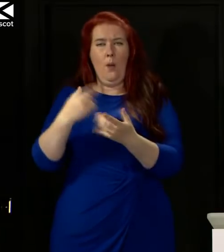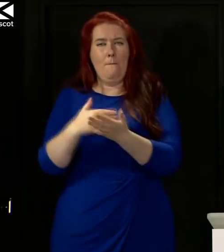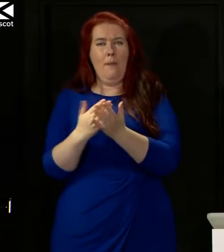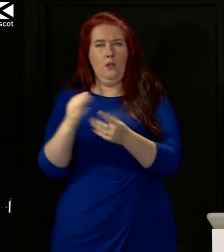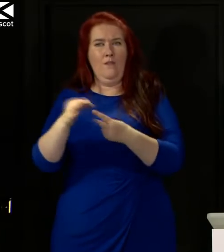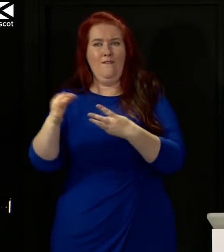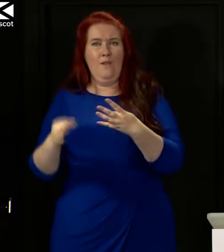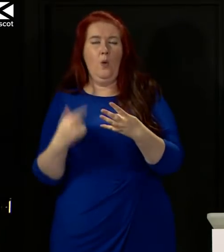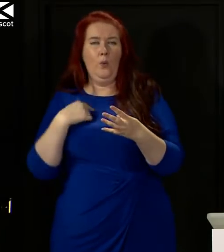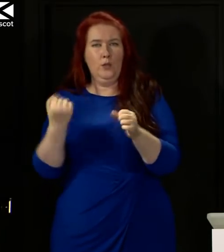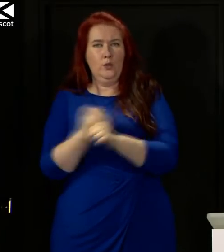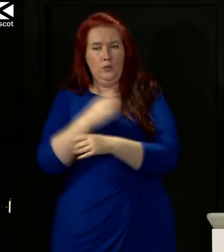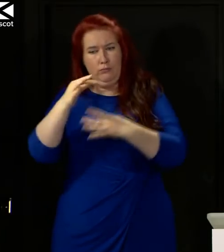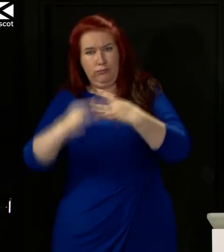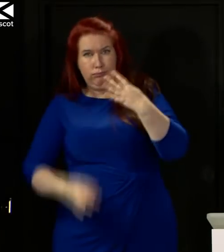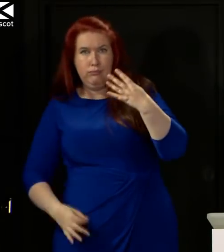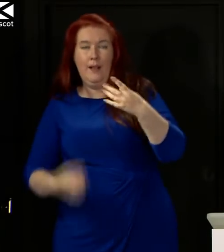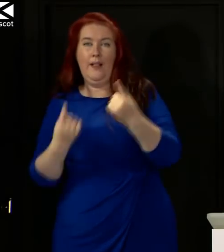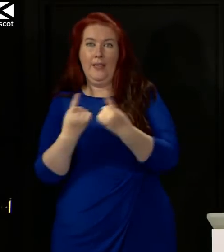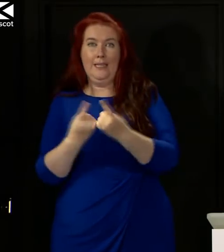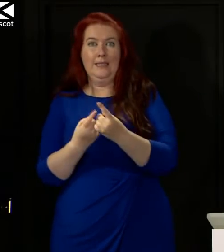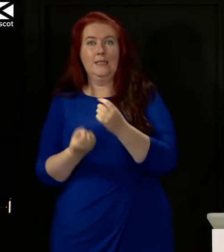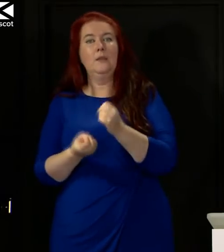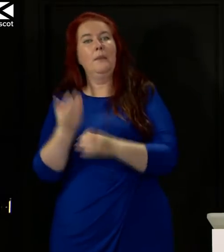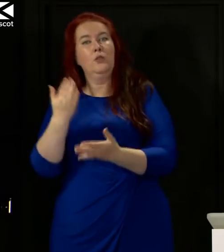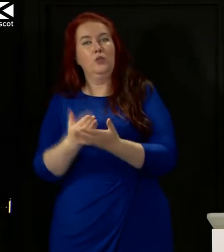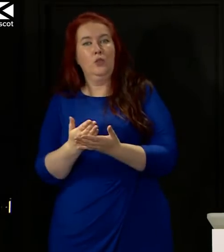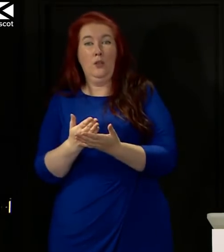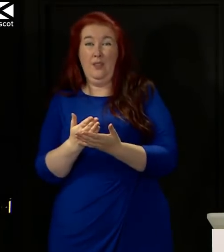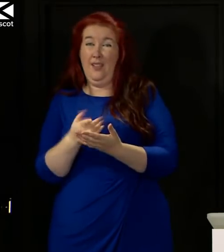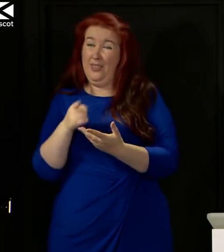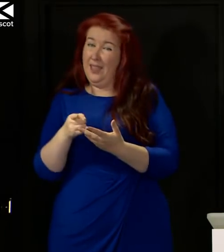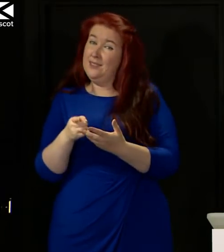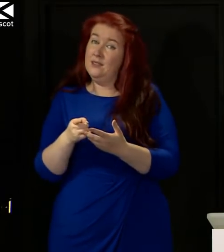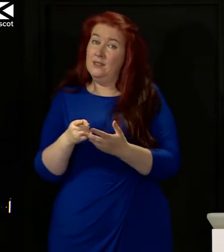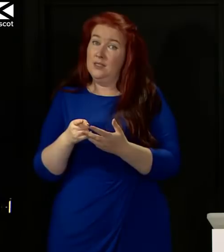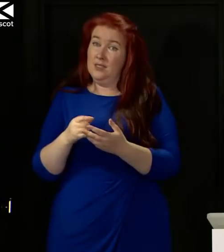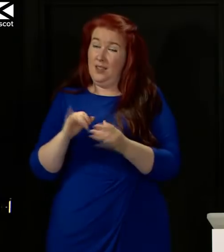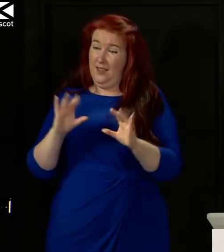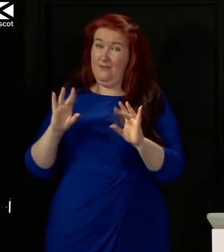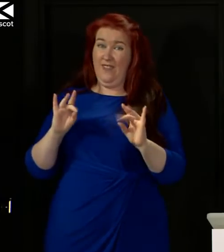are doing are capable of keeping a deadly virus under control, because if we fail in